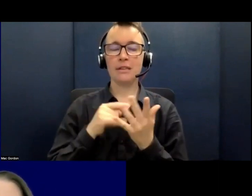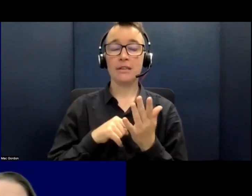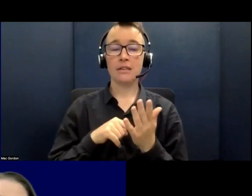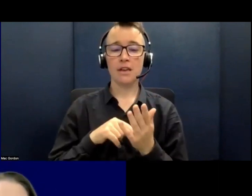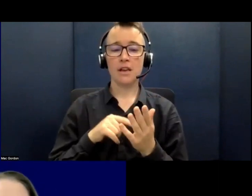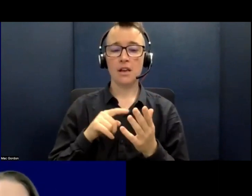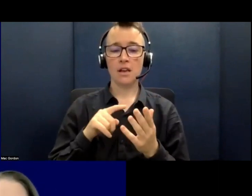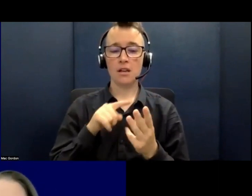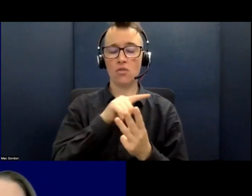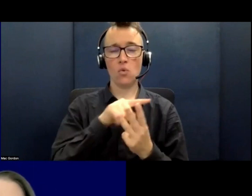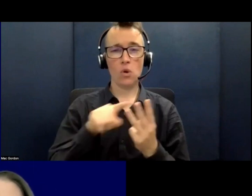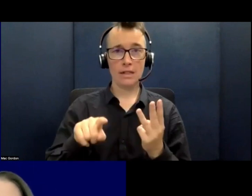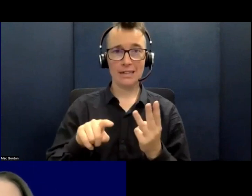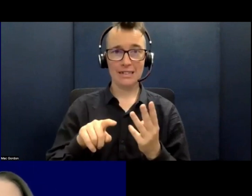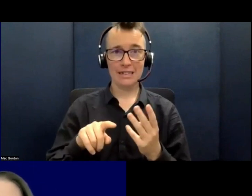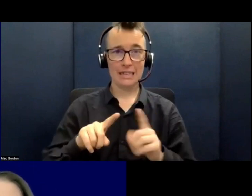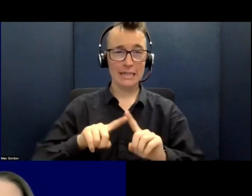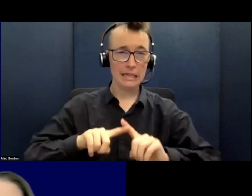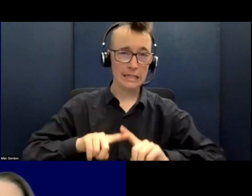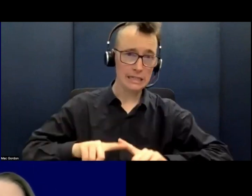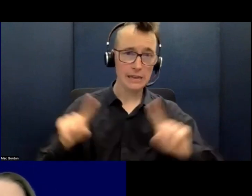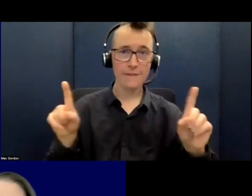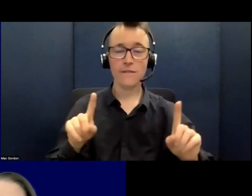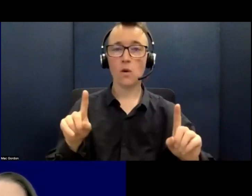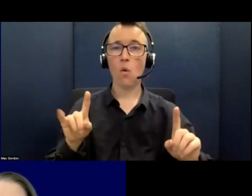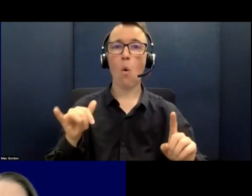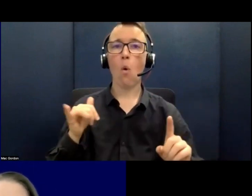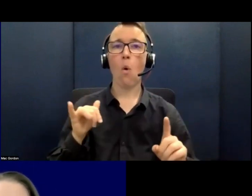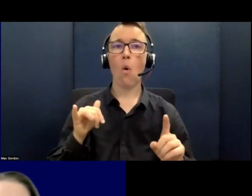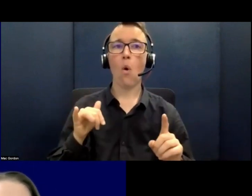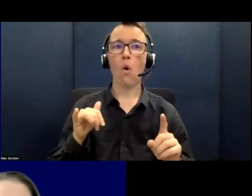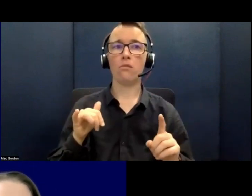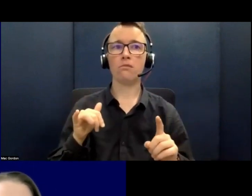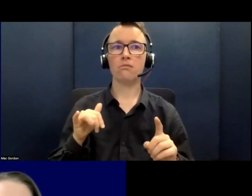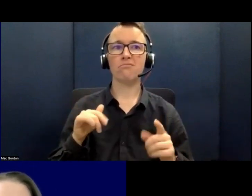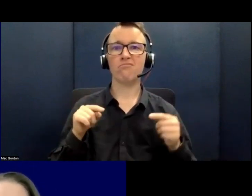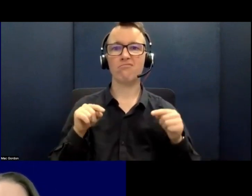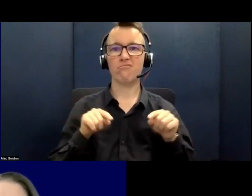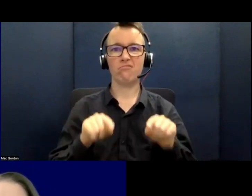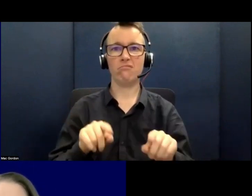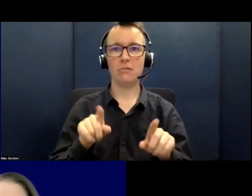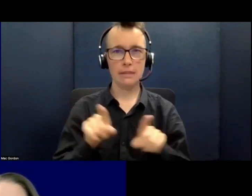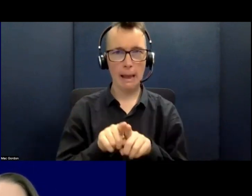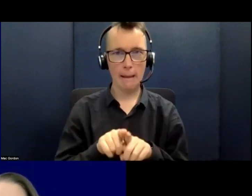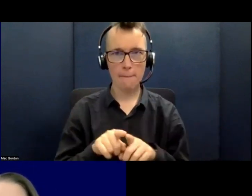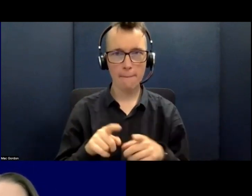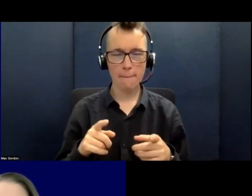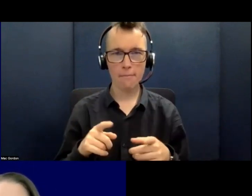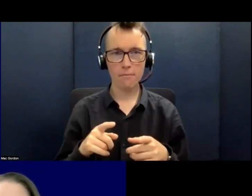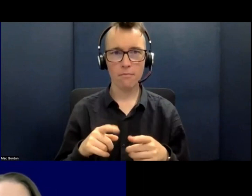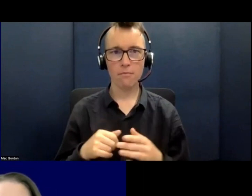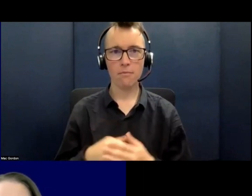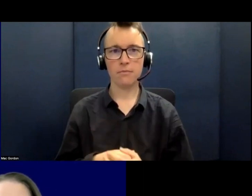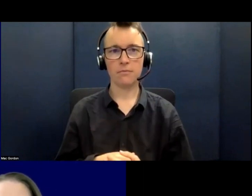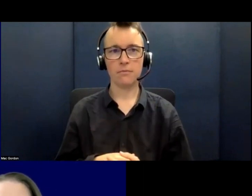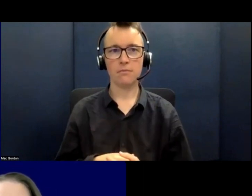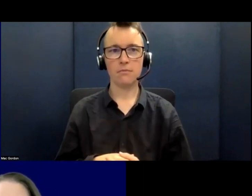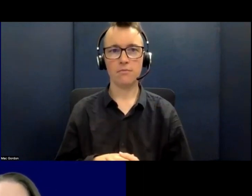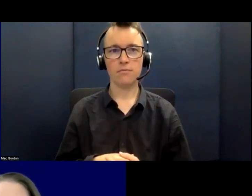both simultaneously, or would a hospital-based orthoptist be sufficient? [Natalia] So the two assessments